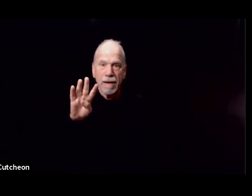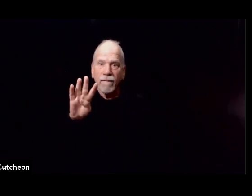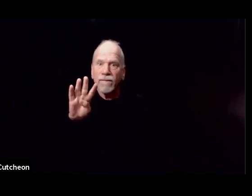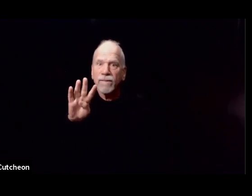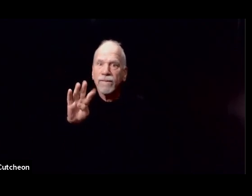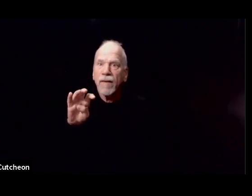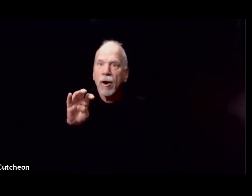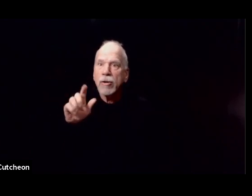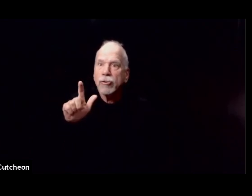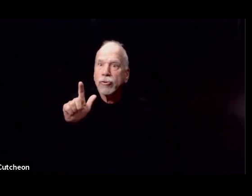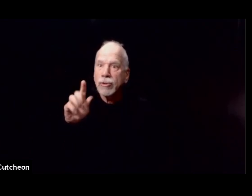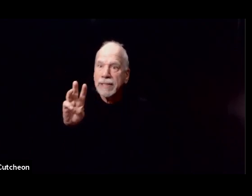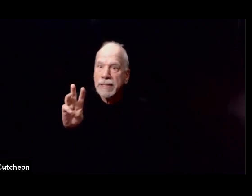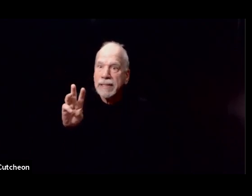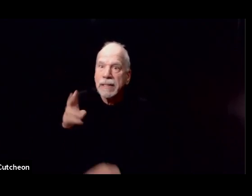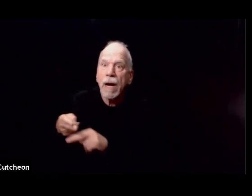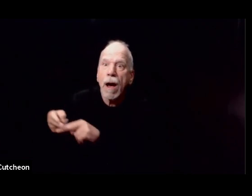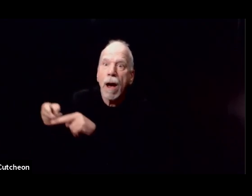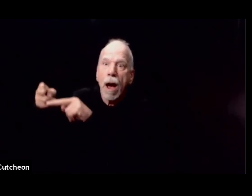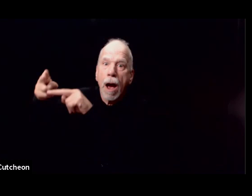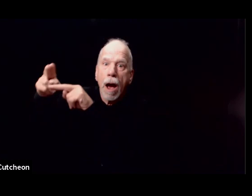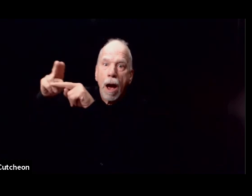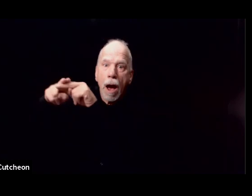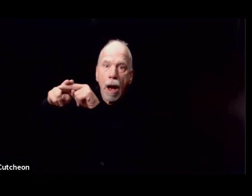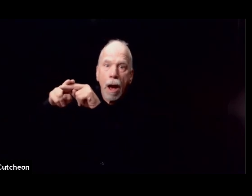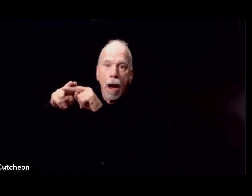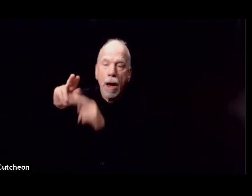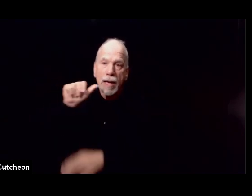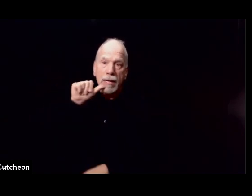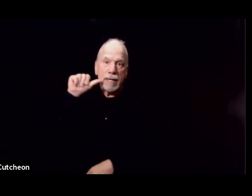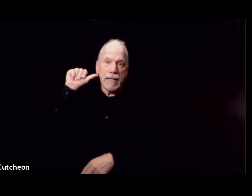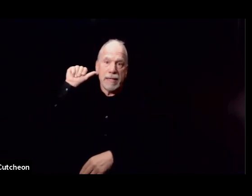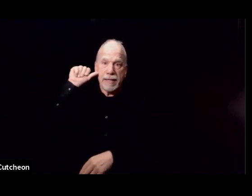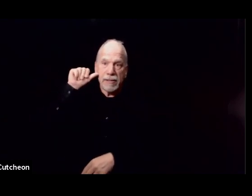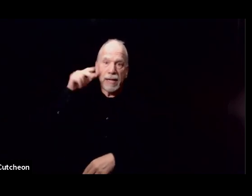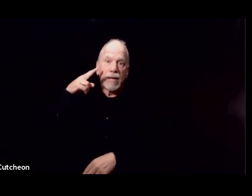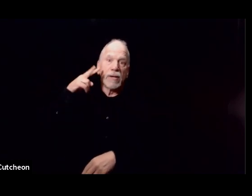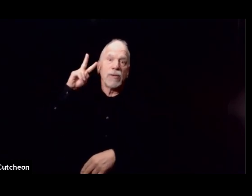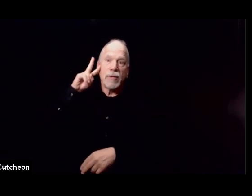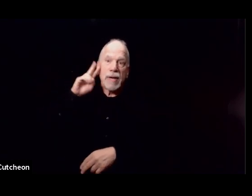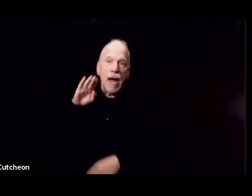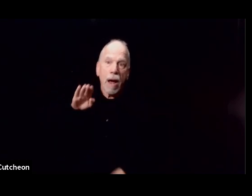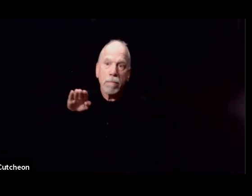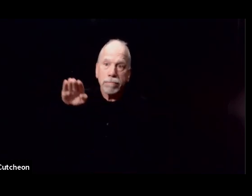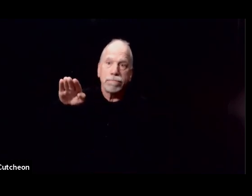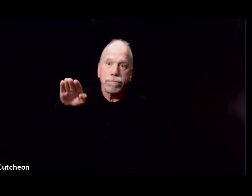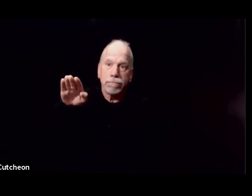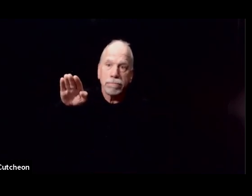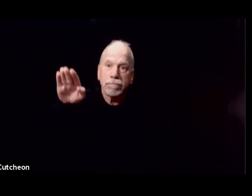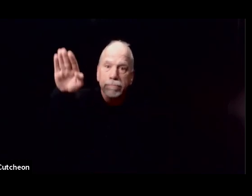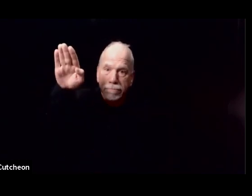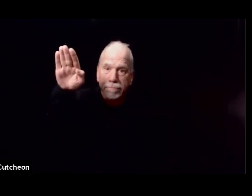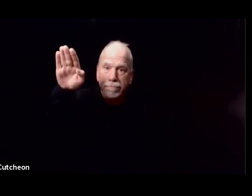and this was on a testing volume of just under 12,000 tests, bringing our seven-day rolling